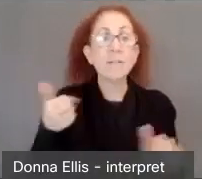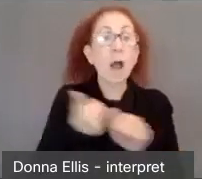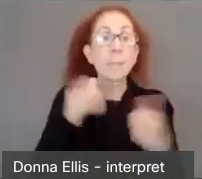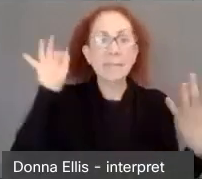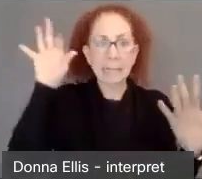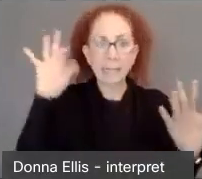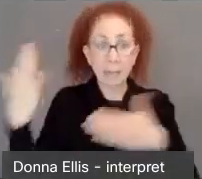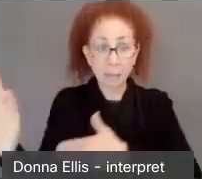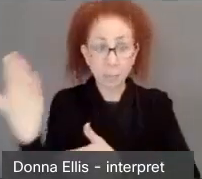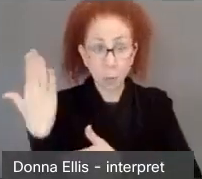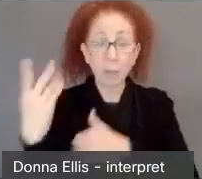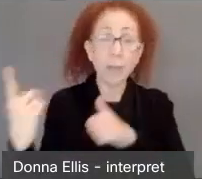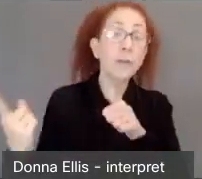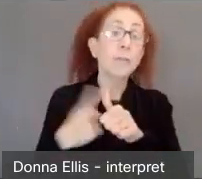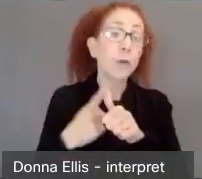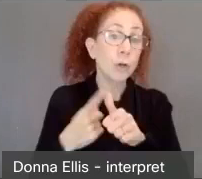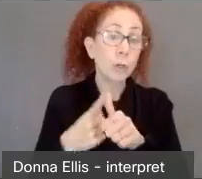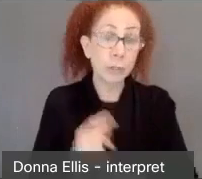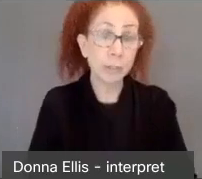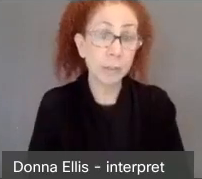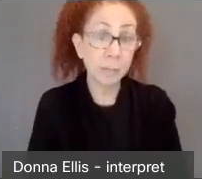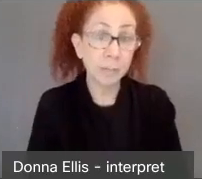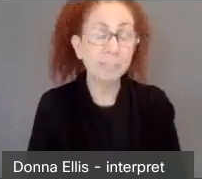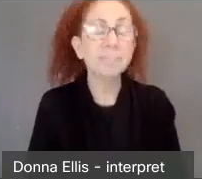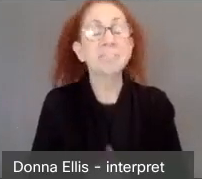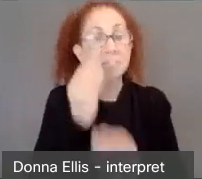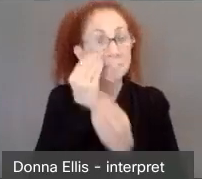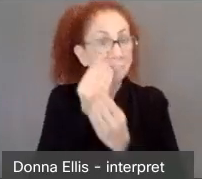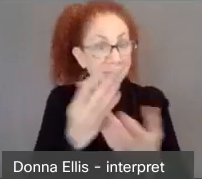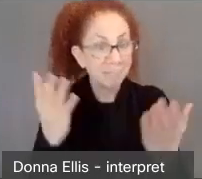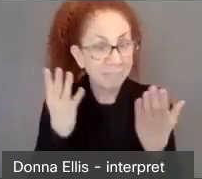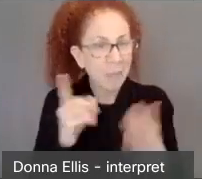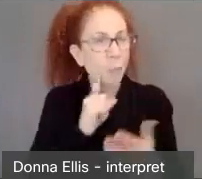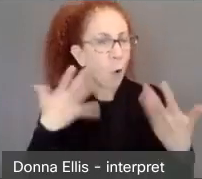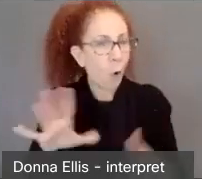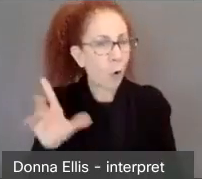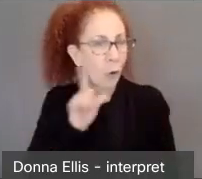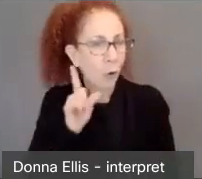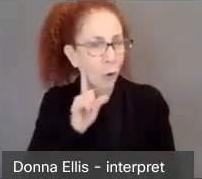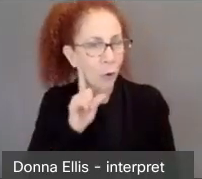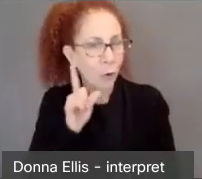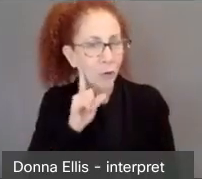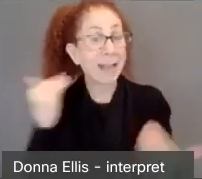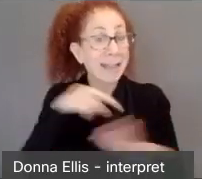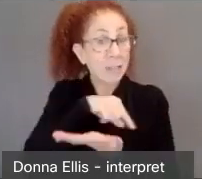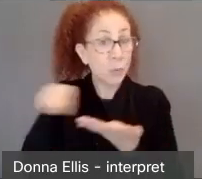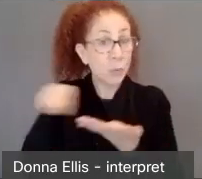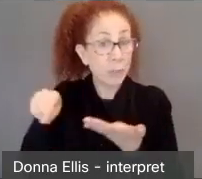First, I want to let everybody know, I'm sure you've heard, that this week the Pfizer vaccine